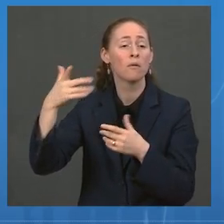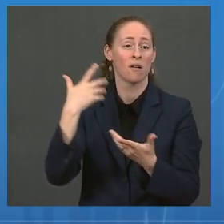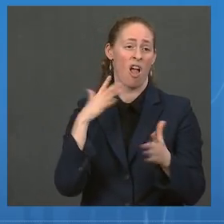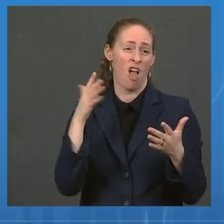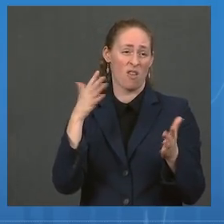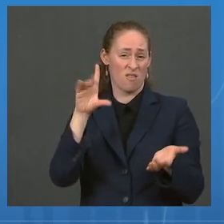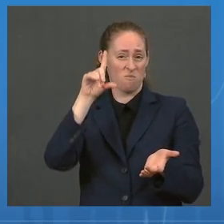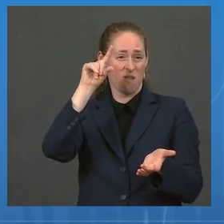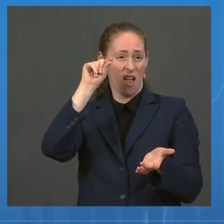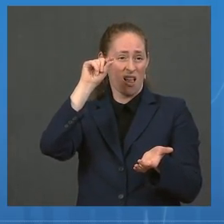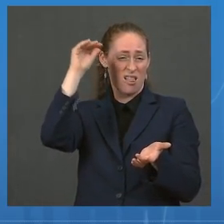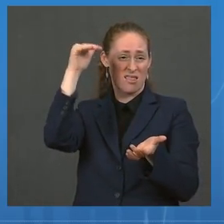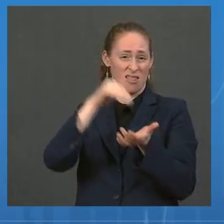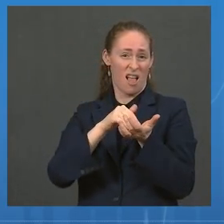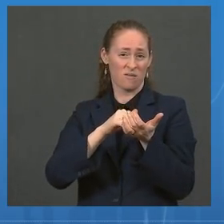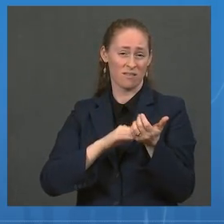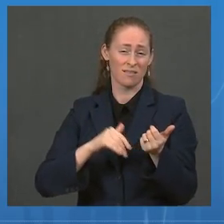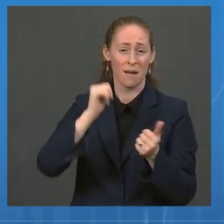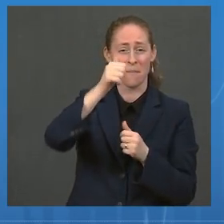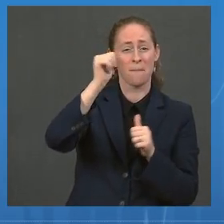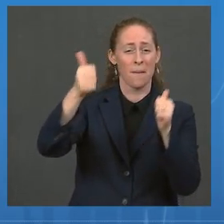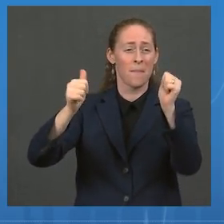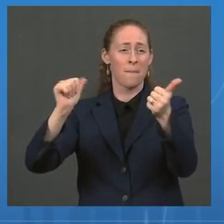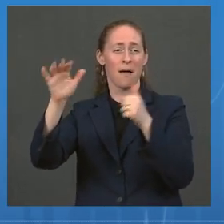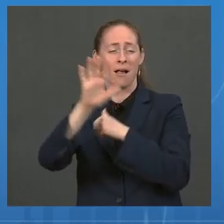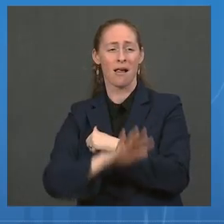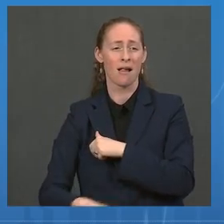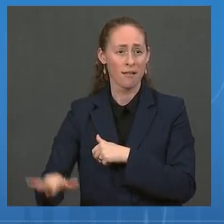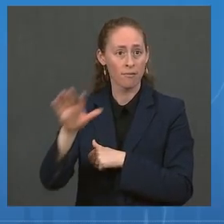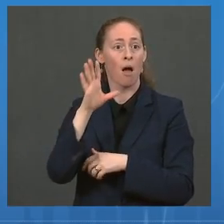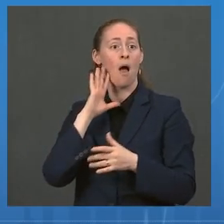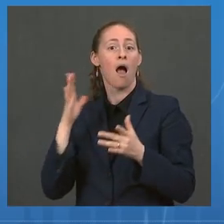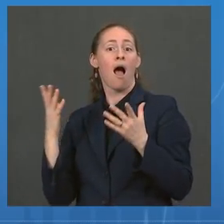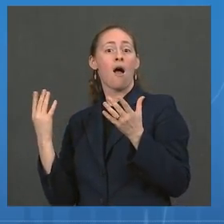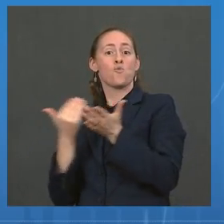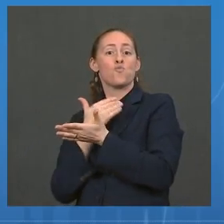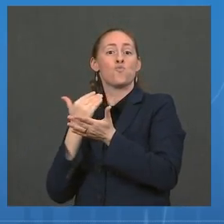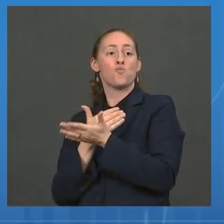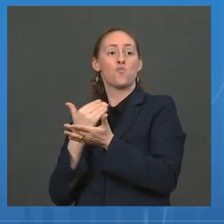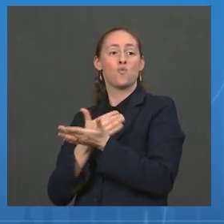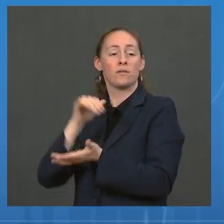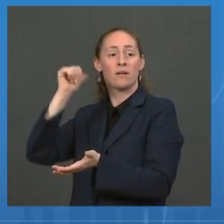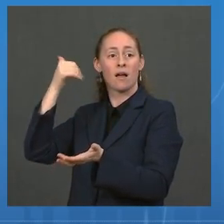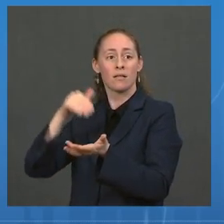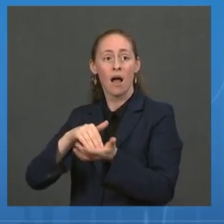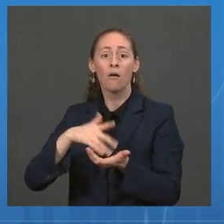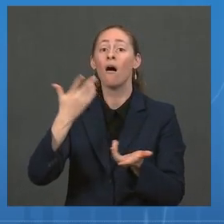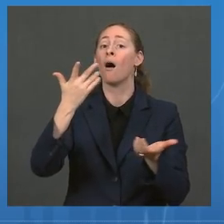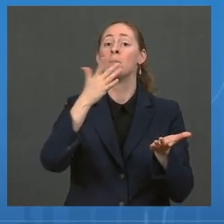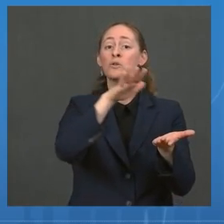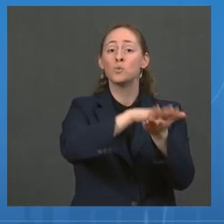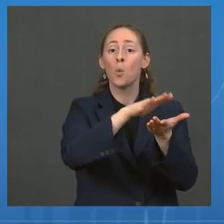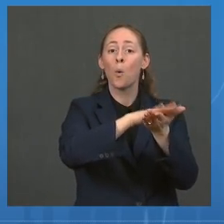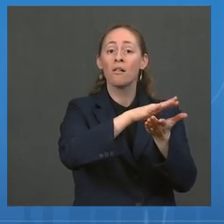plus another 10,000 sites around the country; schools are doing screening; testing in long-term care facilities;